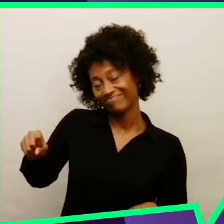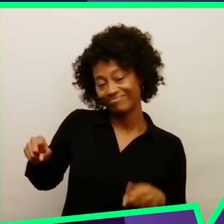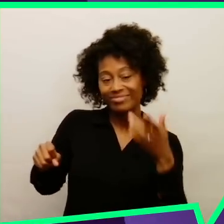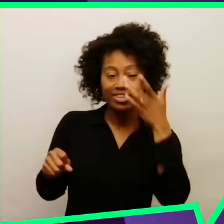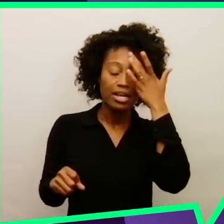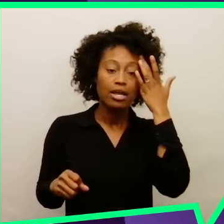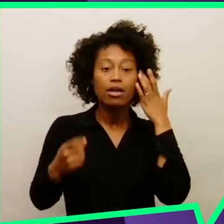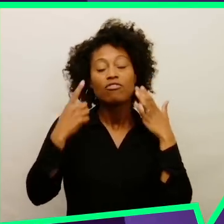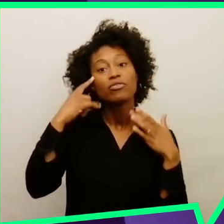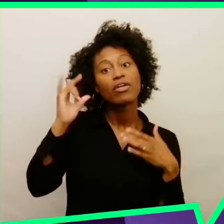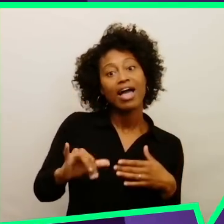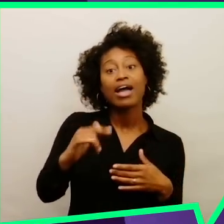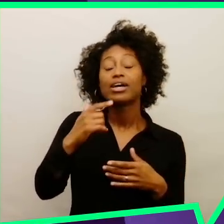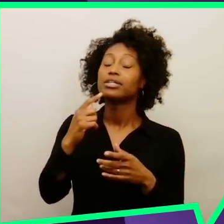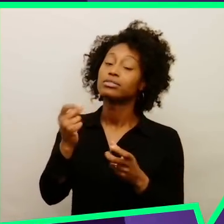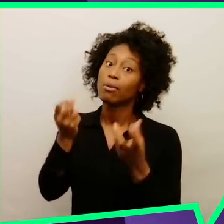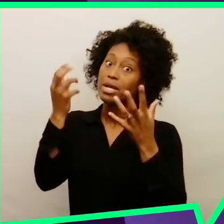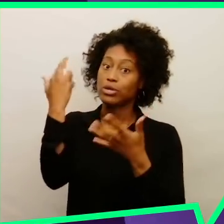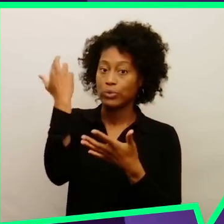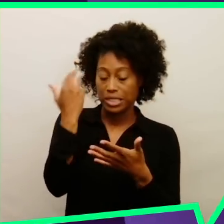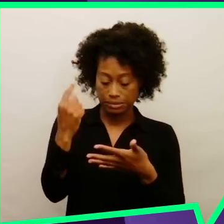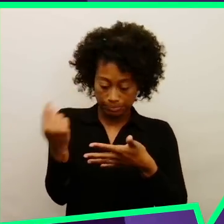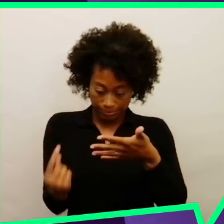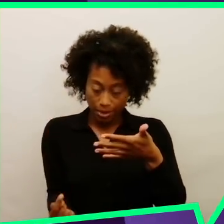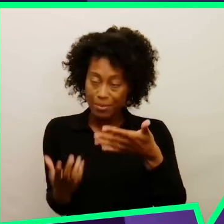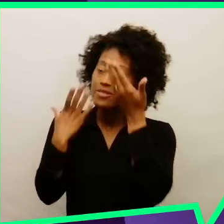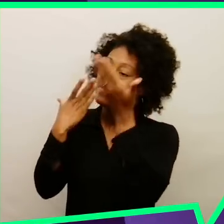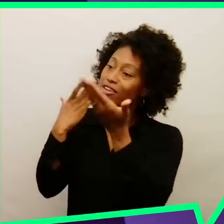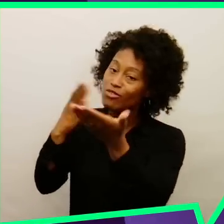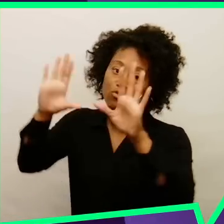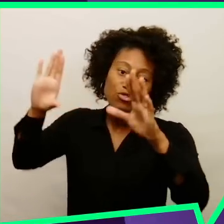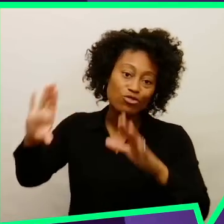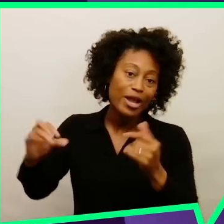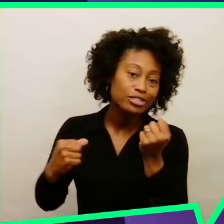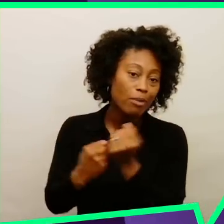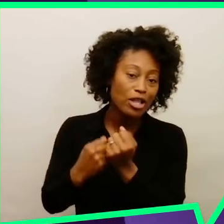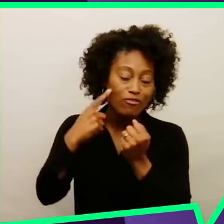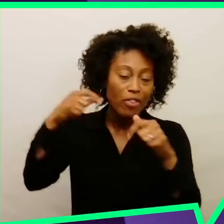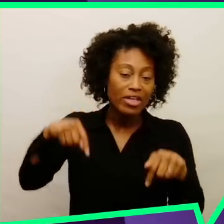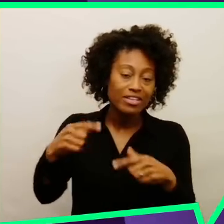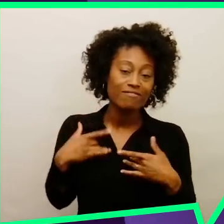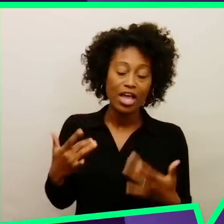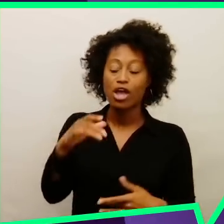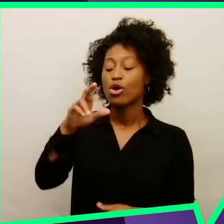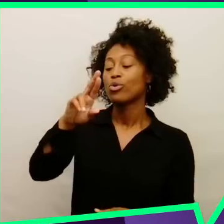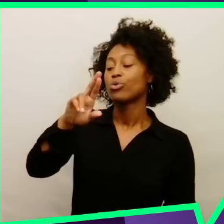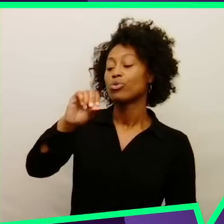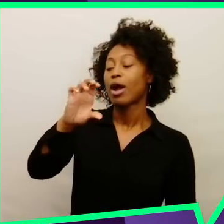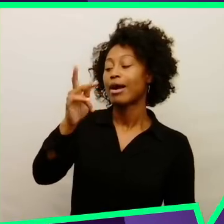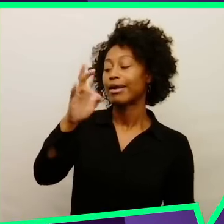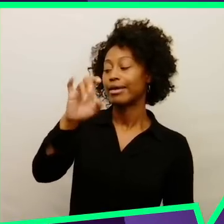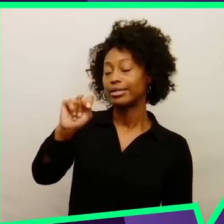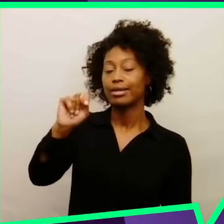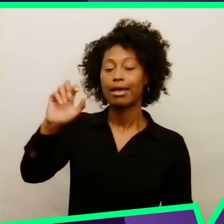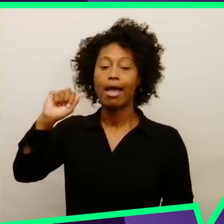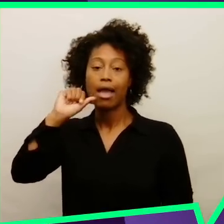we want to say a huge thank you to our great sponsors for today's event, Rockit apples. You want to grab a Rockit apple and go snack.